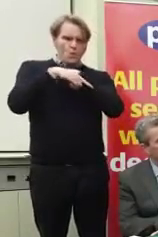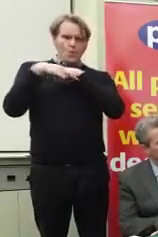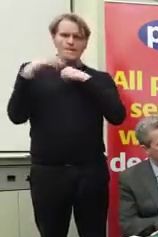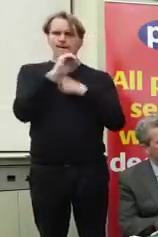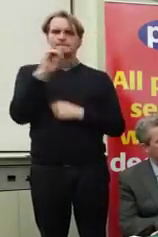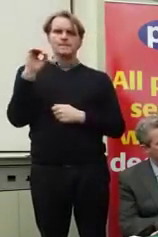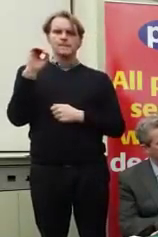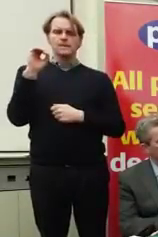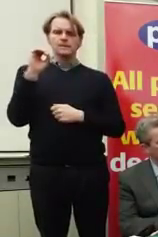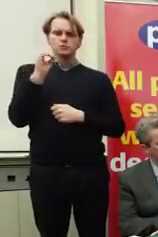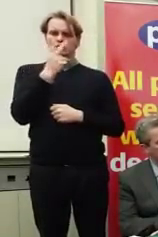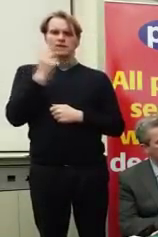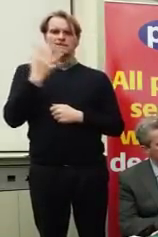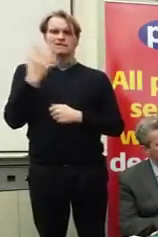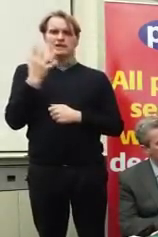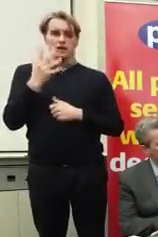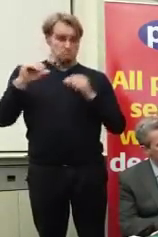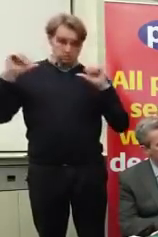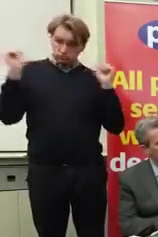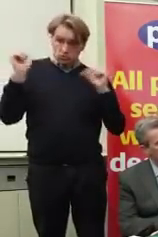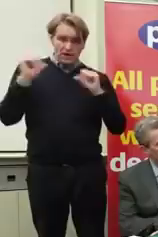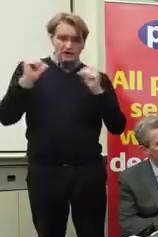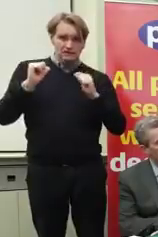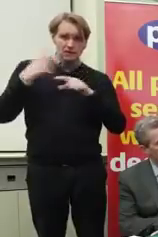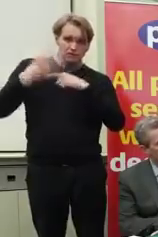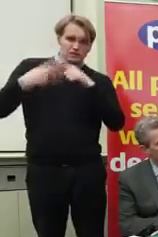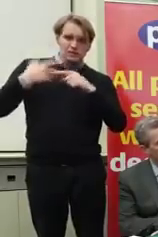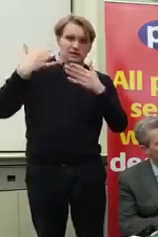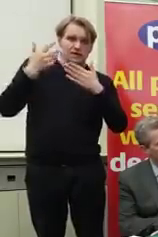they still haven't done it. But also we've seen I said you haven't reduced the